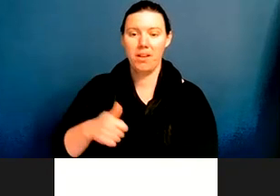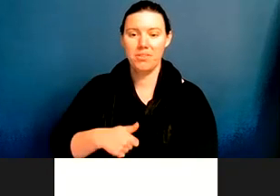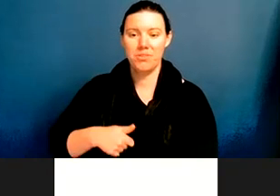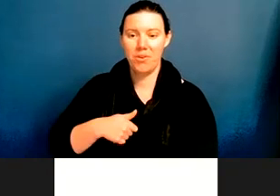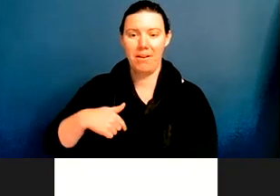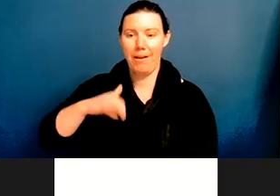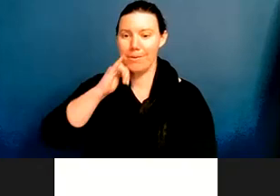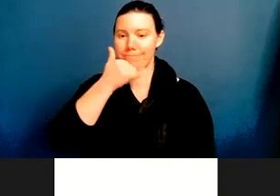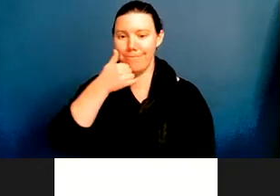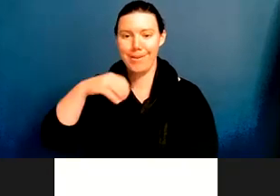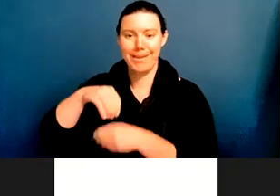and just got over here, so.